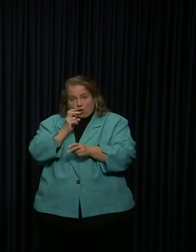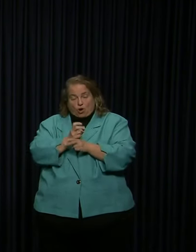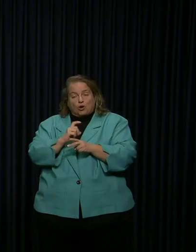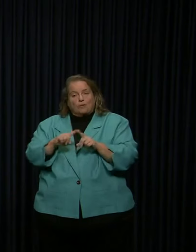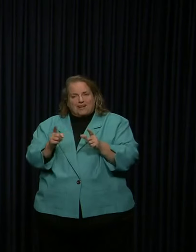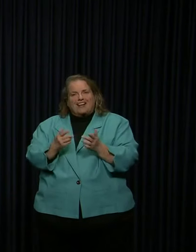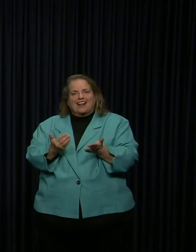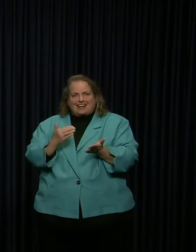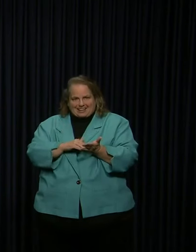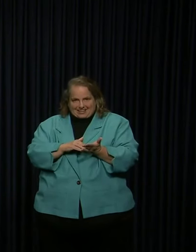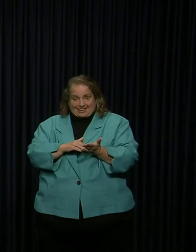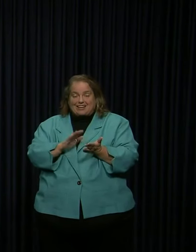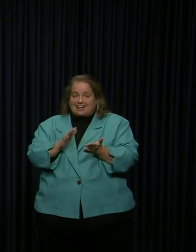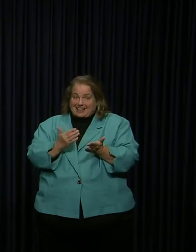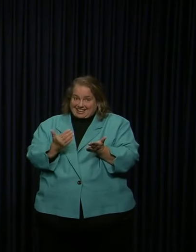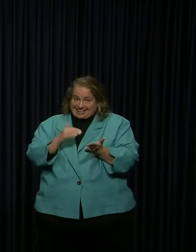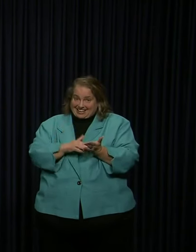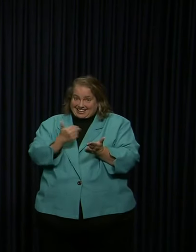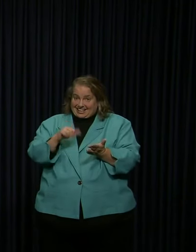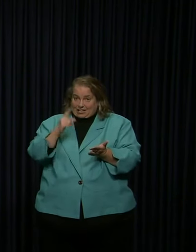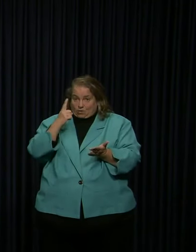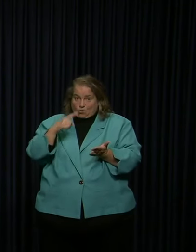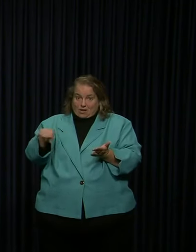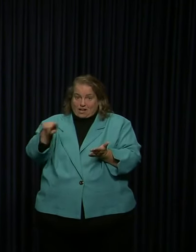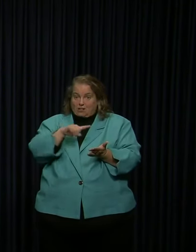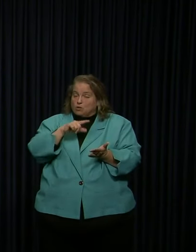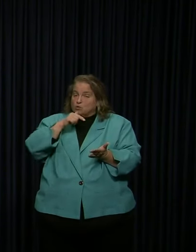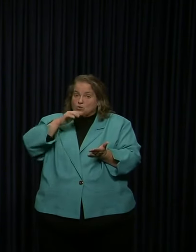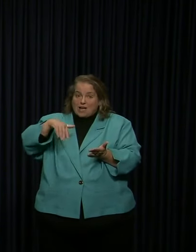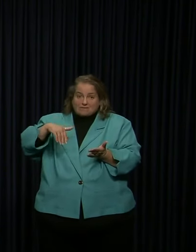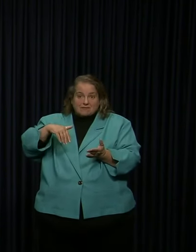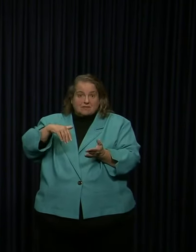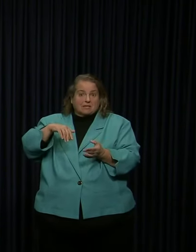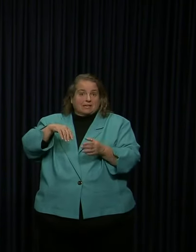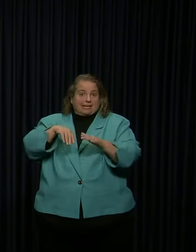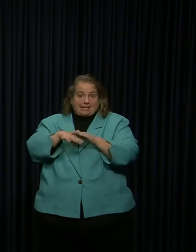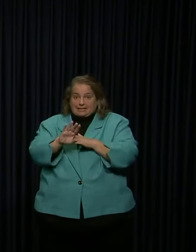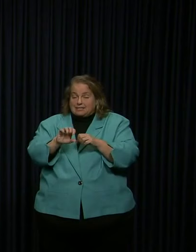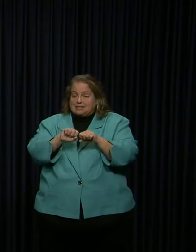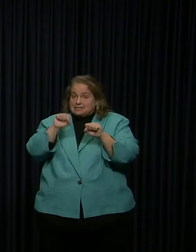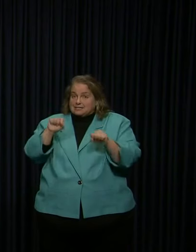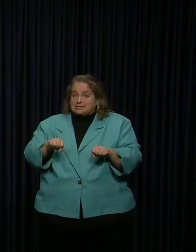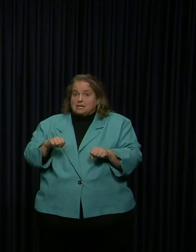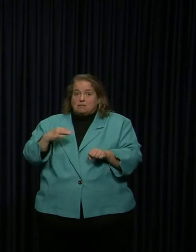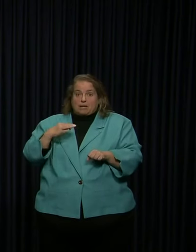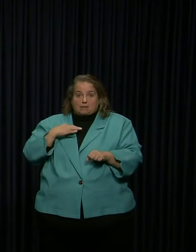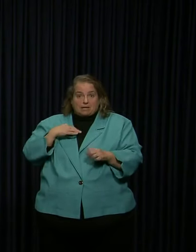THINK YOU SHOULD HAVE TO HAVE A PHOTO I.D. TO VOTE, WHETHER IT PROTECTS THE SYSTEM OR WHETHER